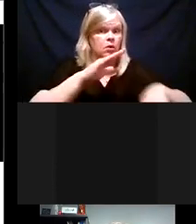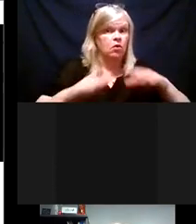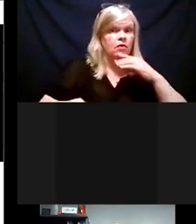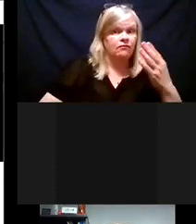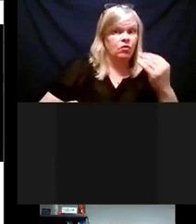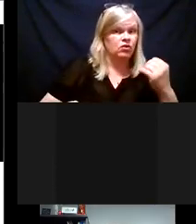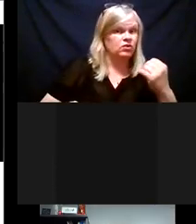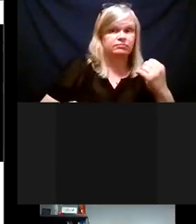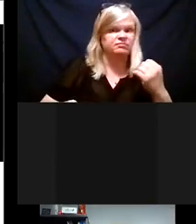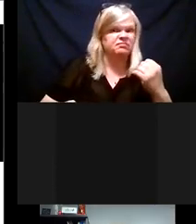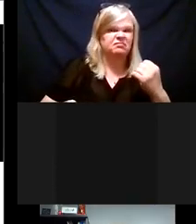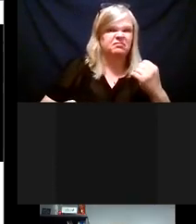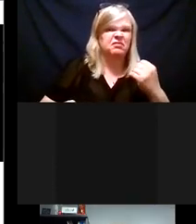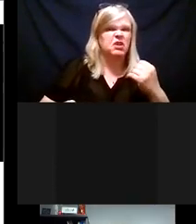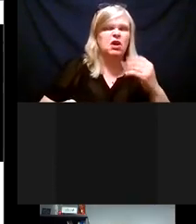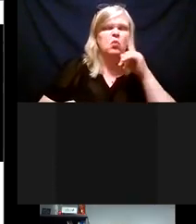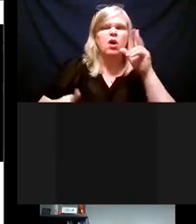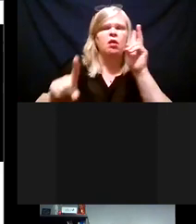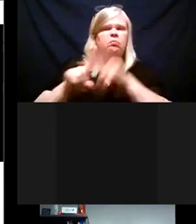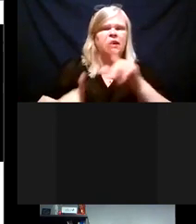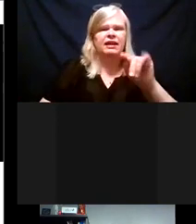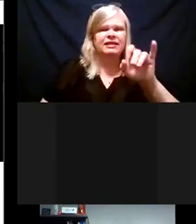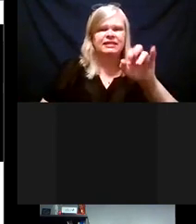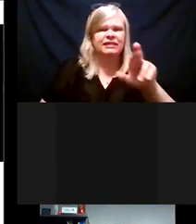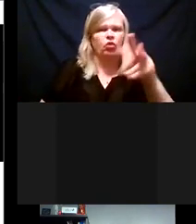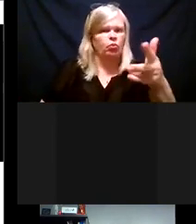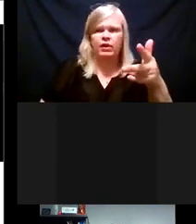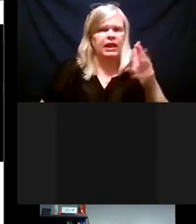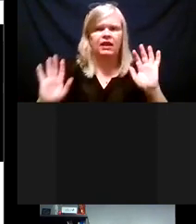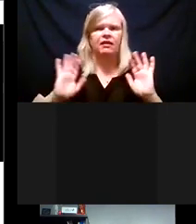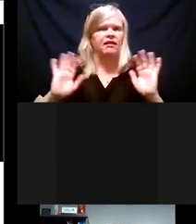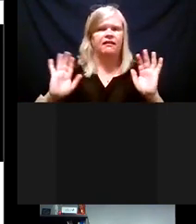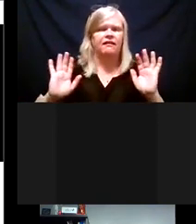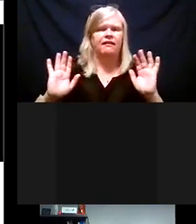UNLIKELY TO GET A TIER III EVENT.